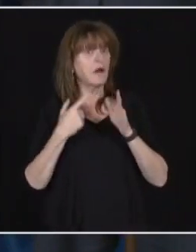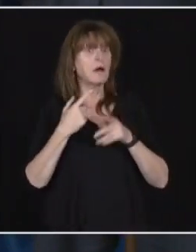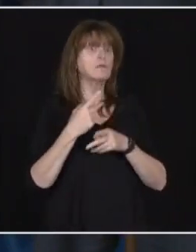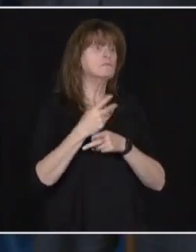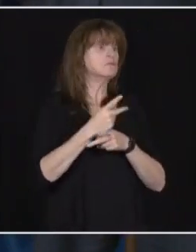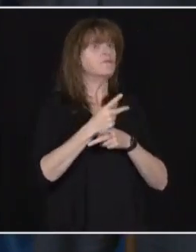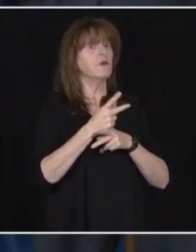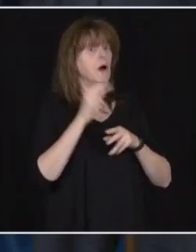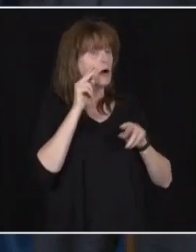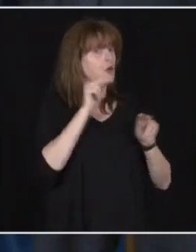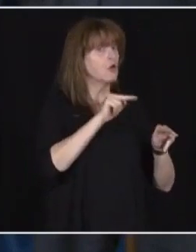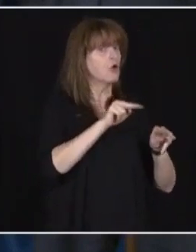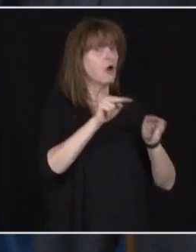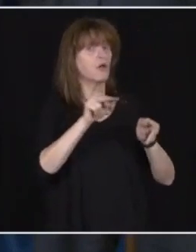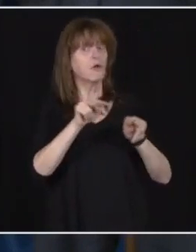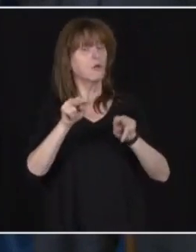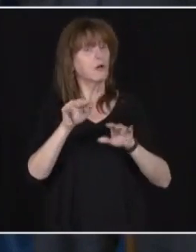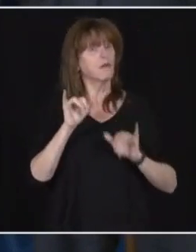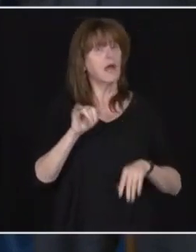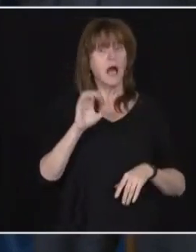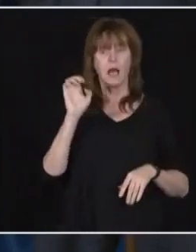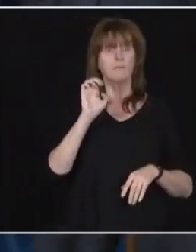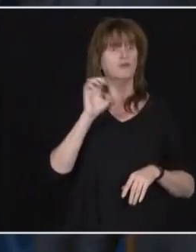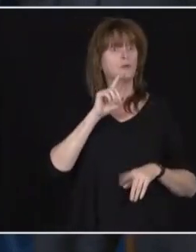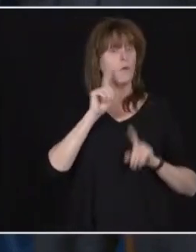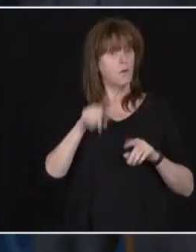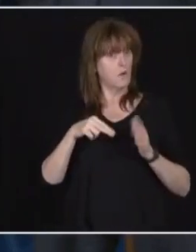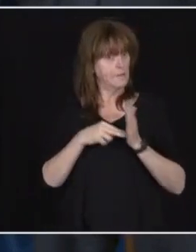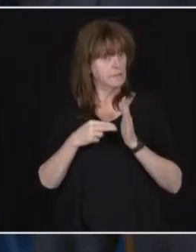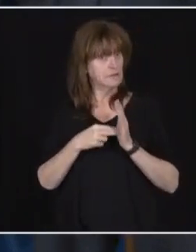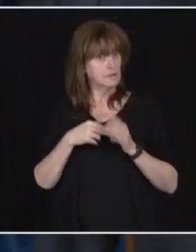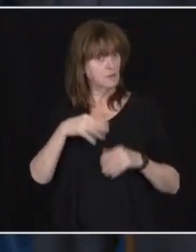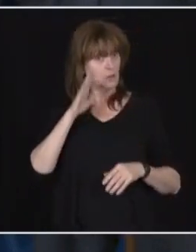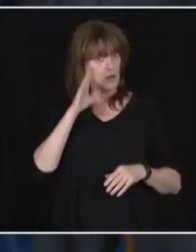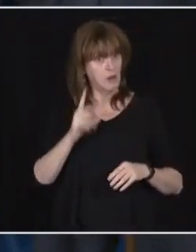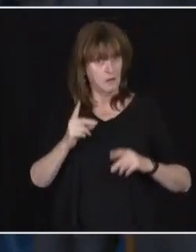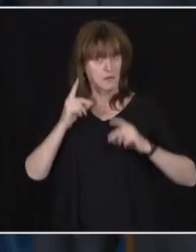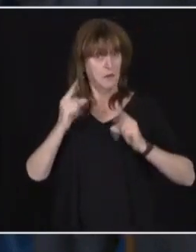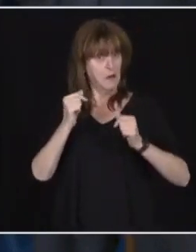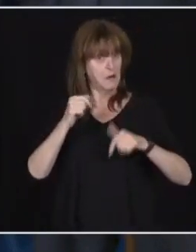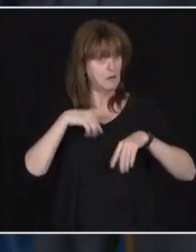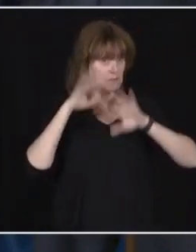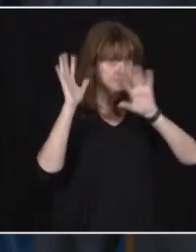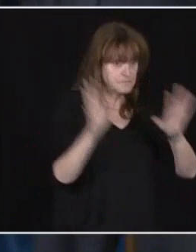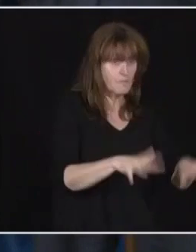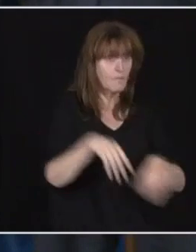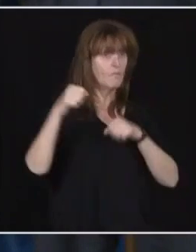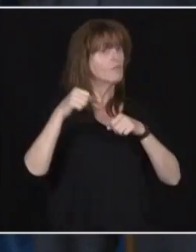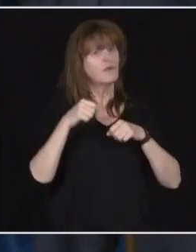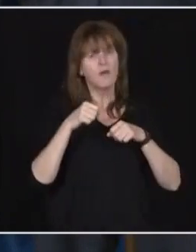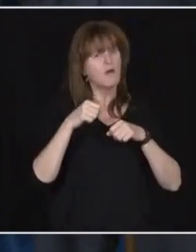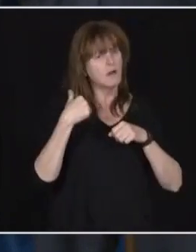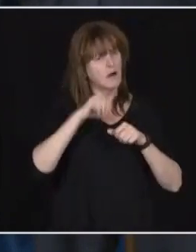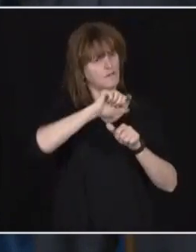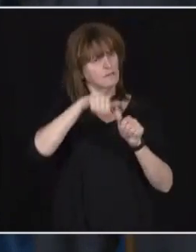some supervision. The making of this emergency order doesn't mean that we